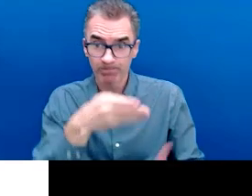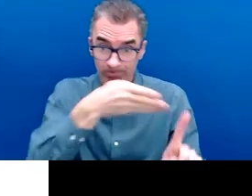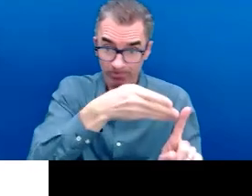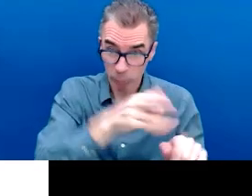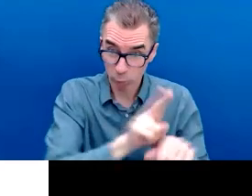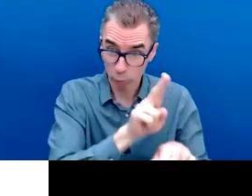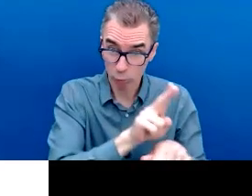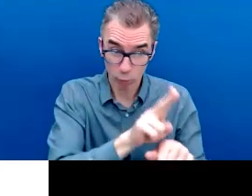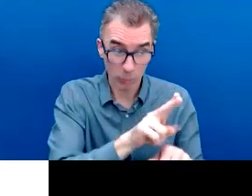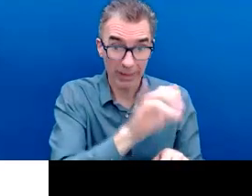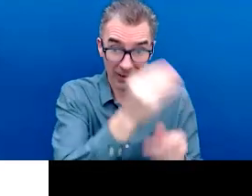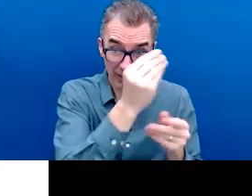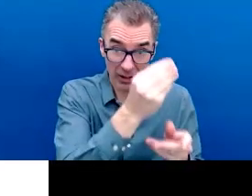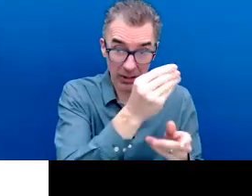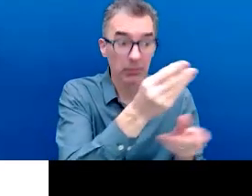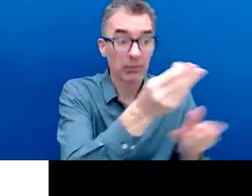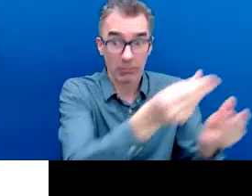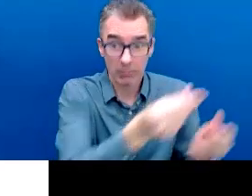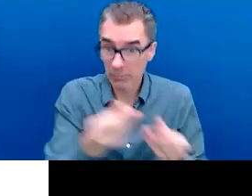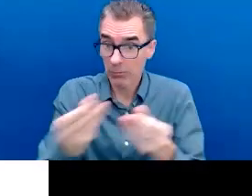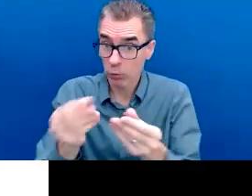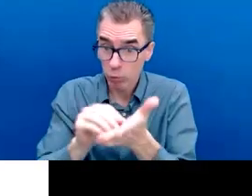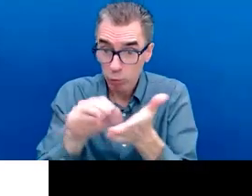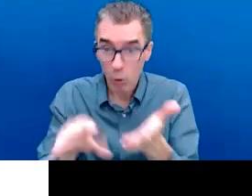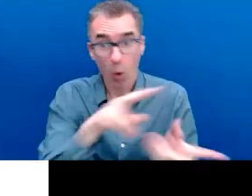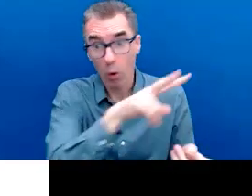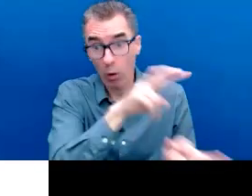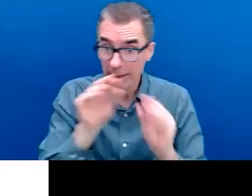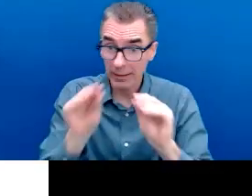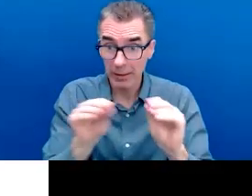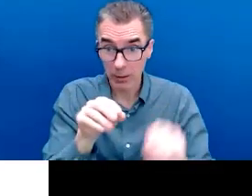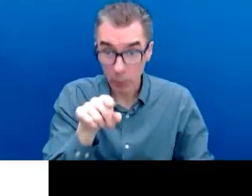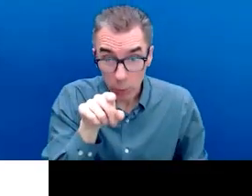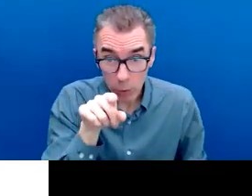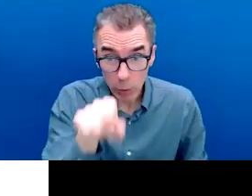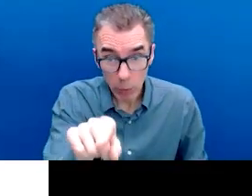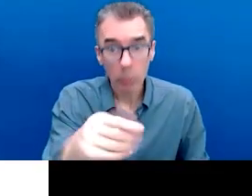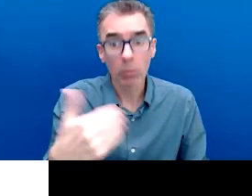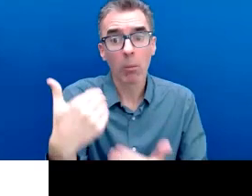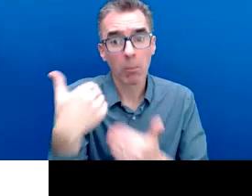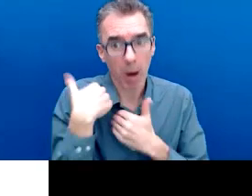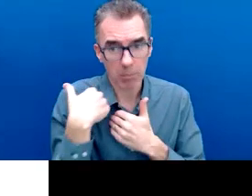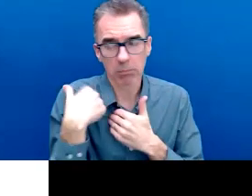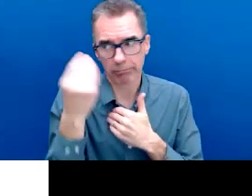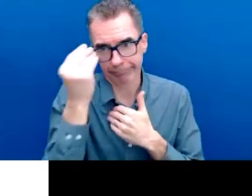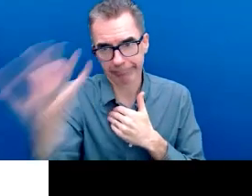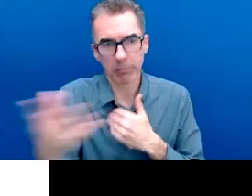and give it to your students or use it for any purpose, you have to you have to provide the, the author's name or the, the,